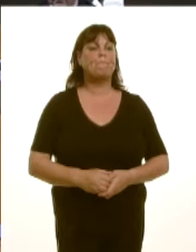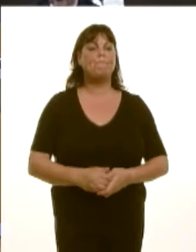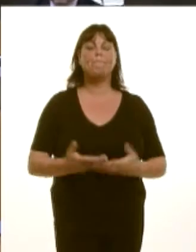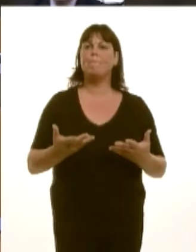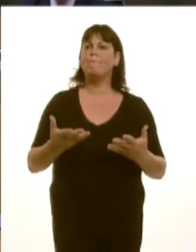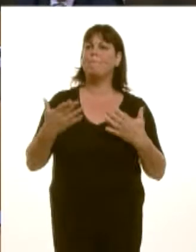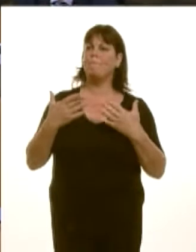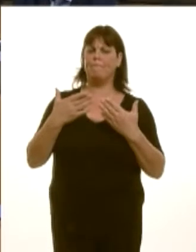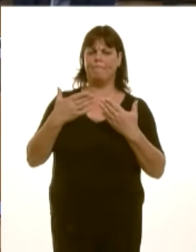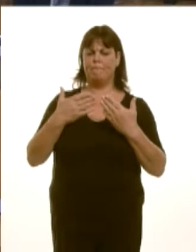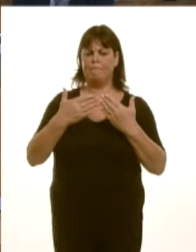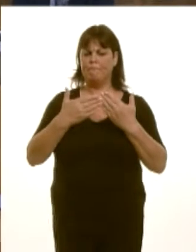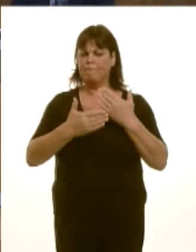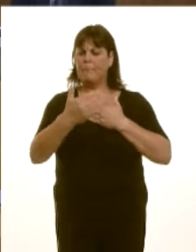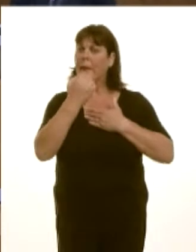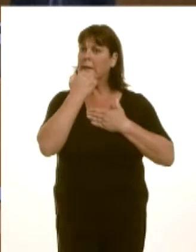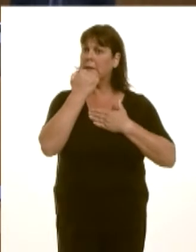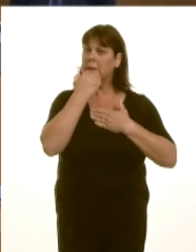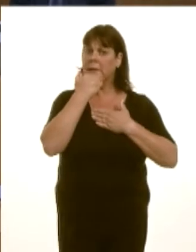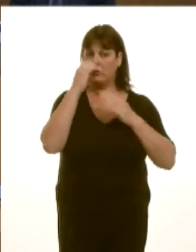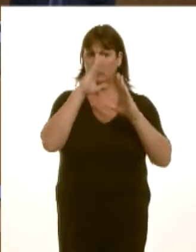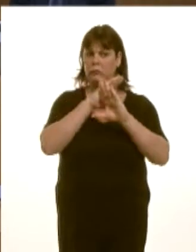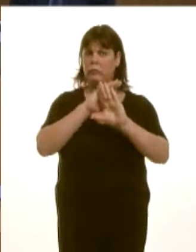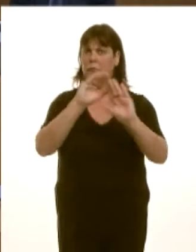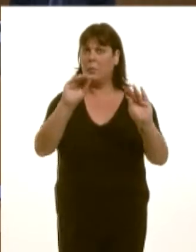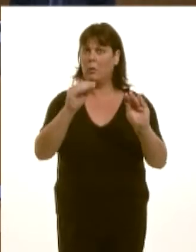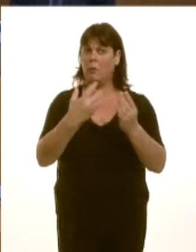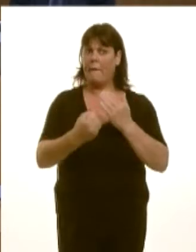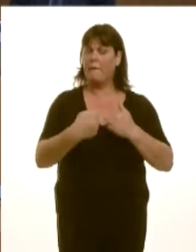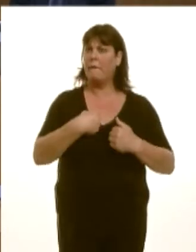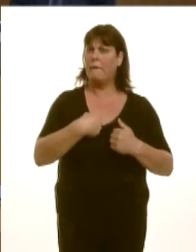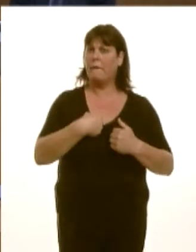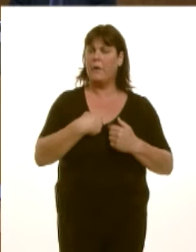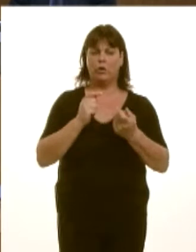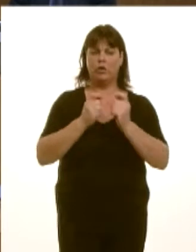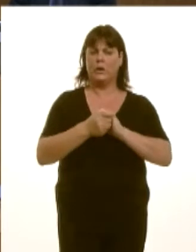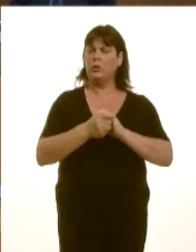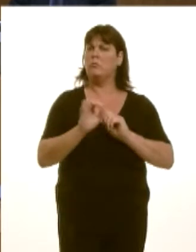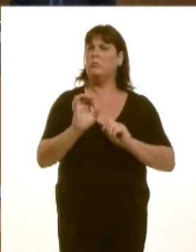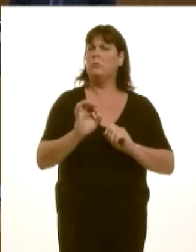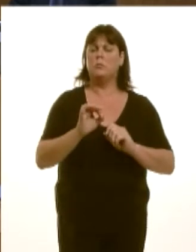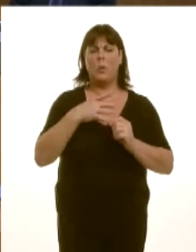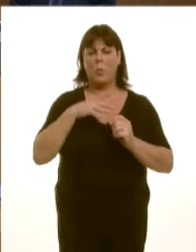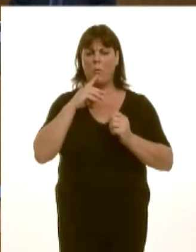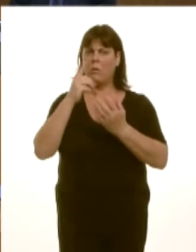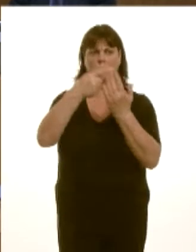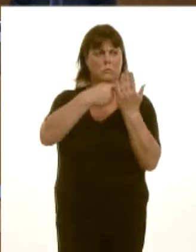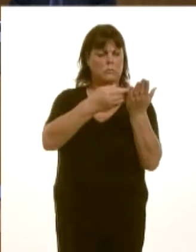It is an important study and we look forward to studying in depth its findings and then